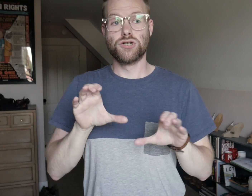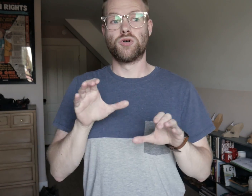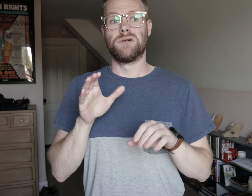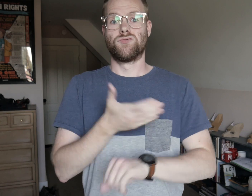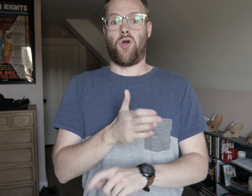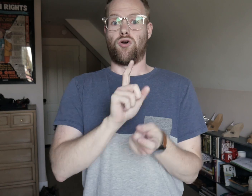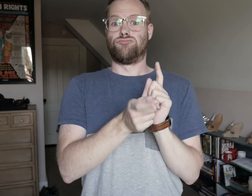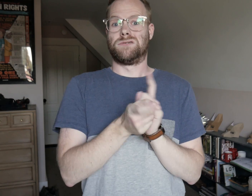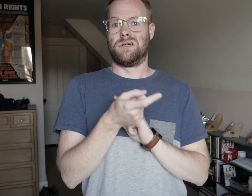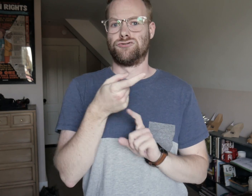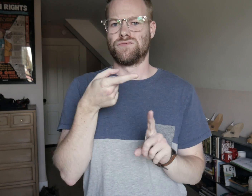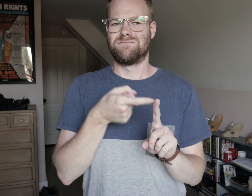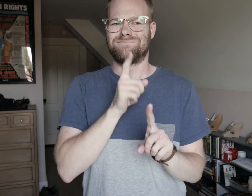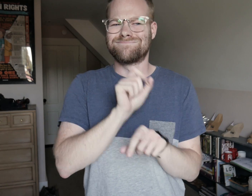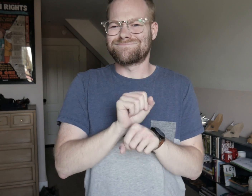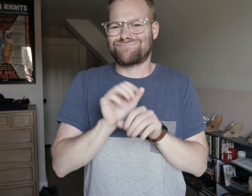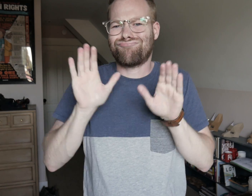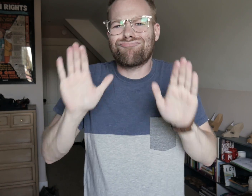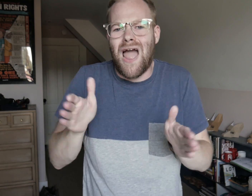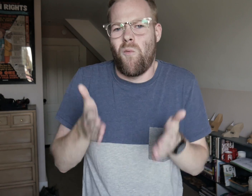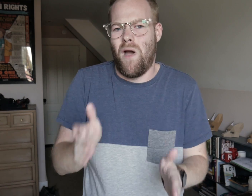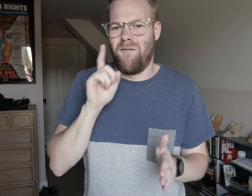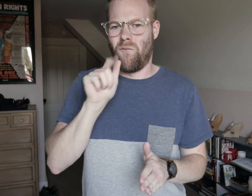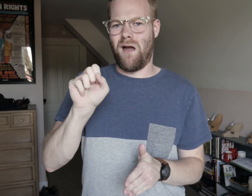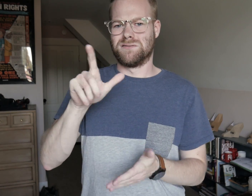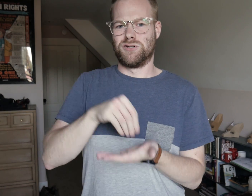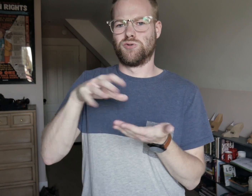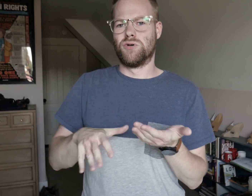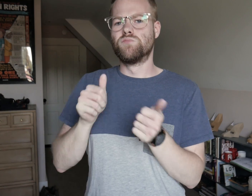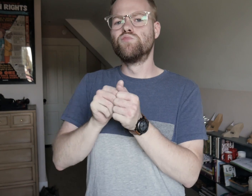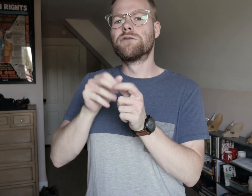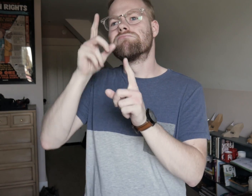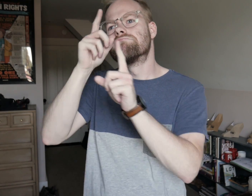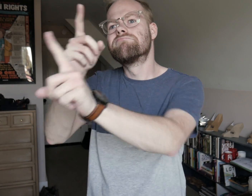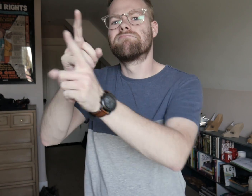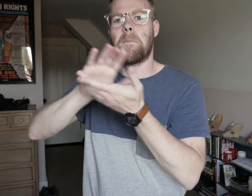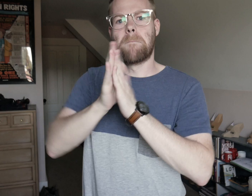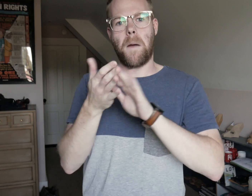Doing song translations is actually a great way for ASL students with aspirations of becoming